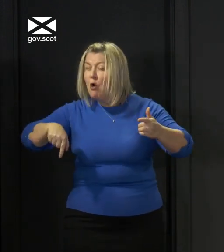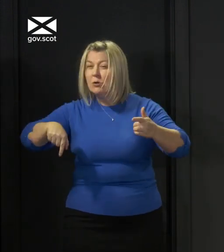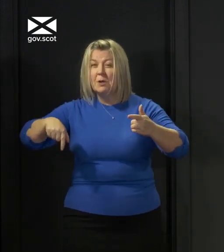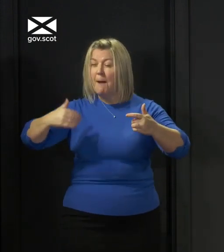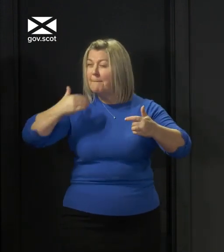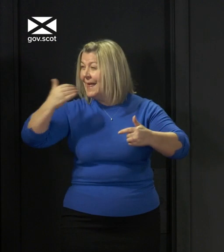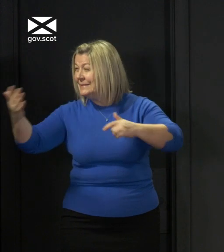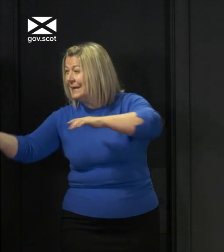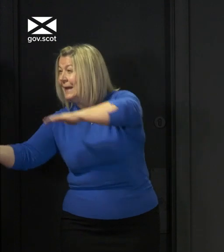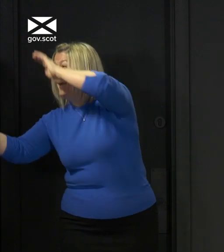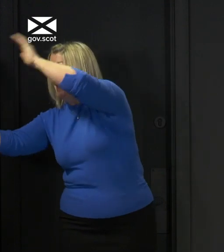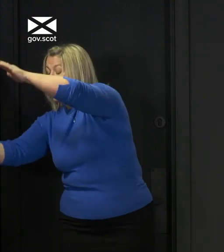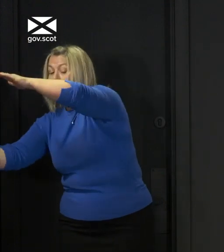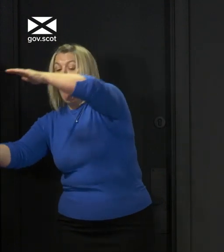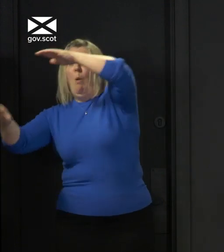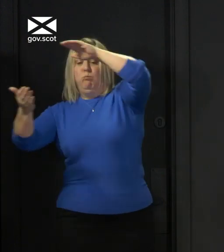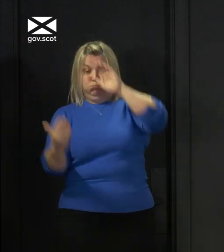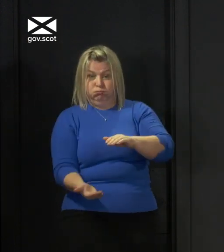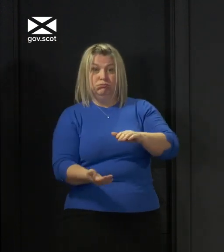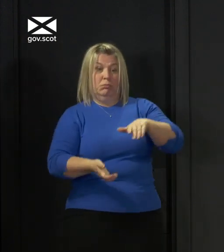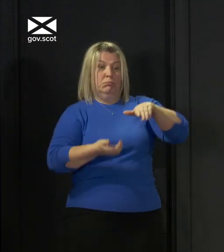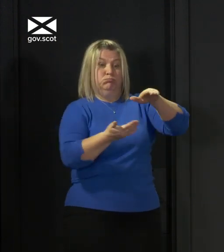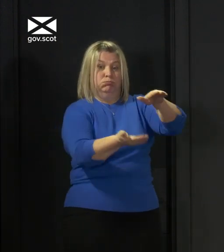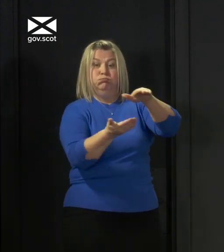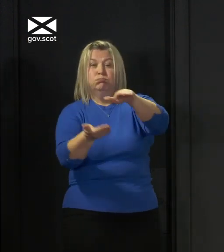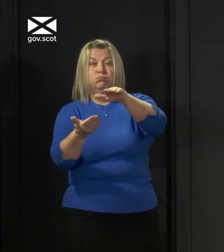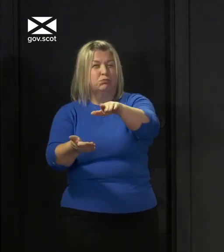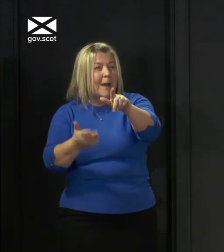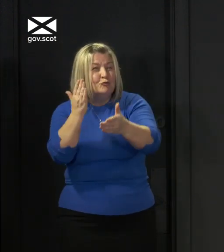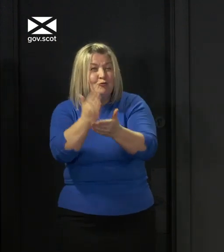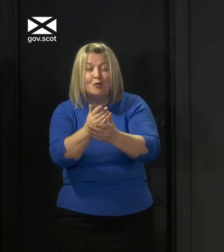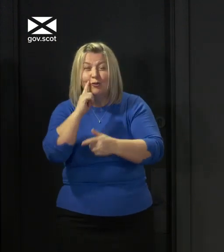you will have seen that the weekend the plane that came in to preswick with not